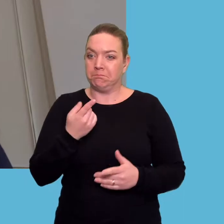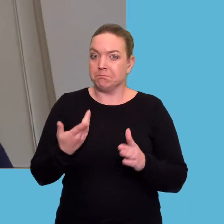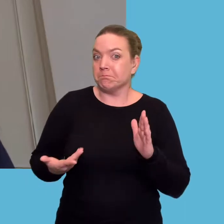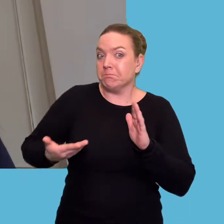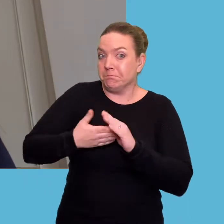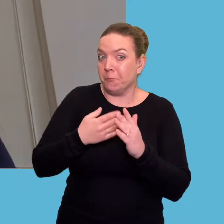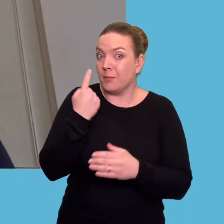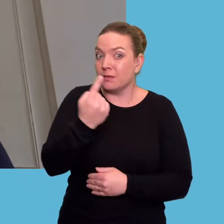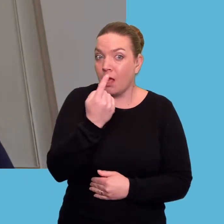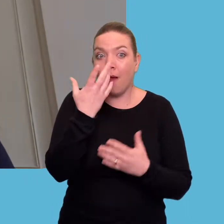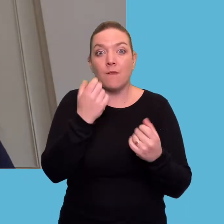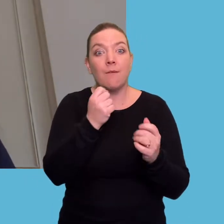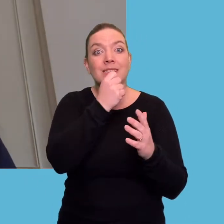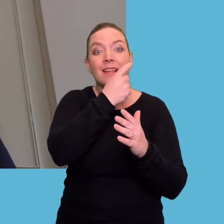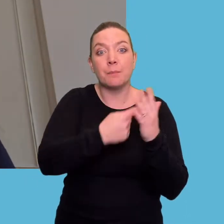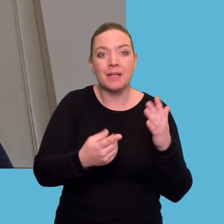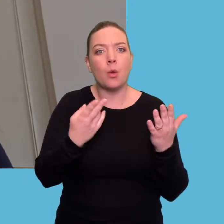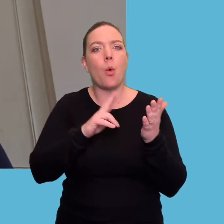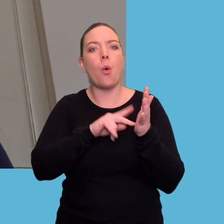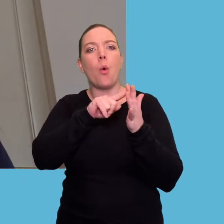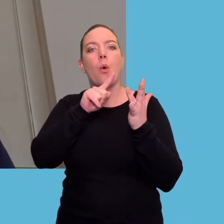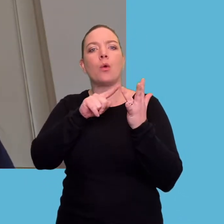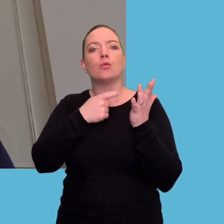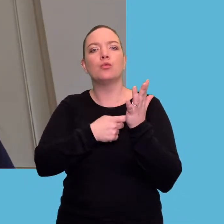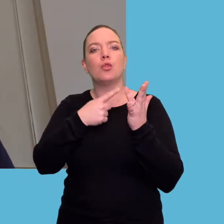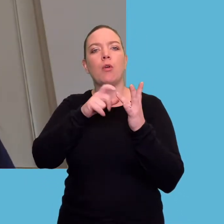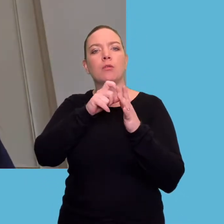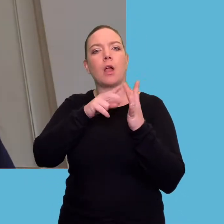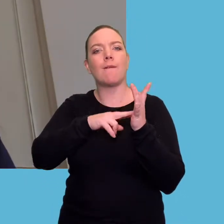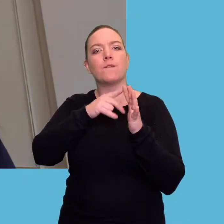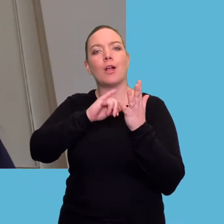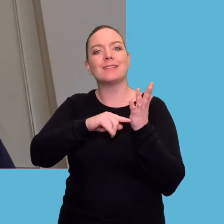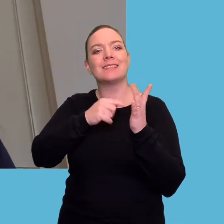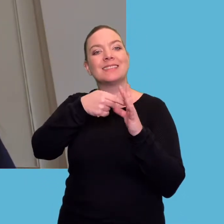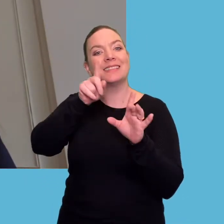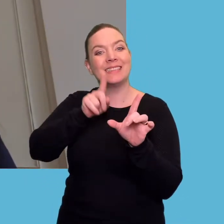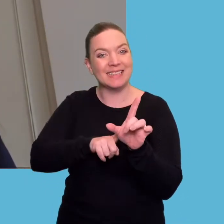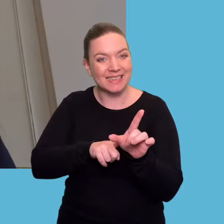This can be especially relevant if you have a disability or neurodiversity. However,